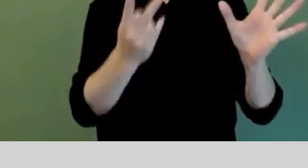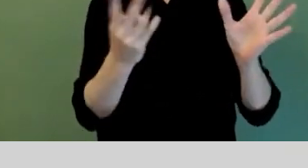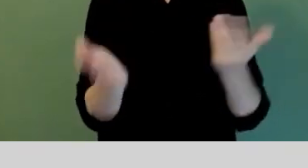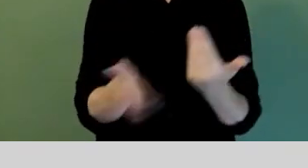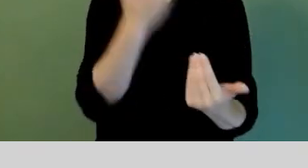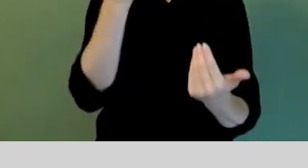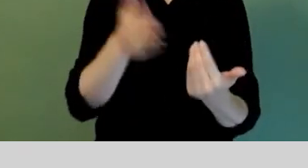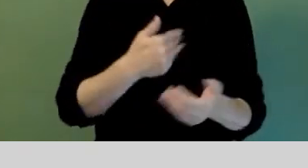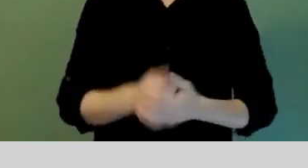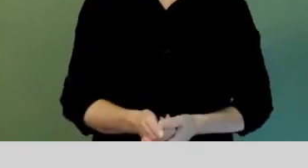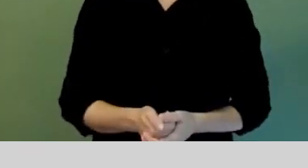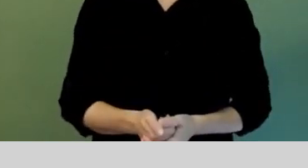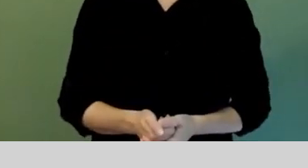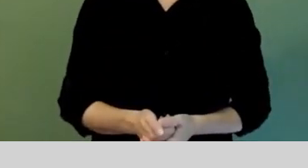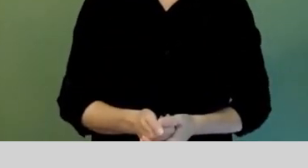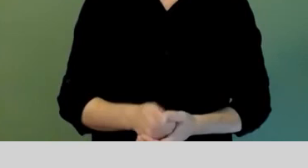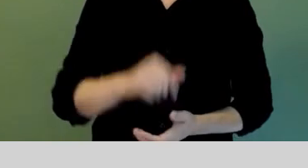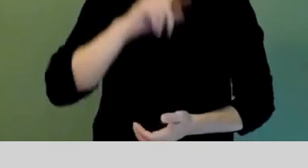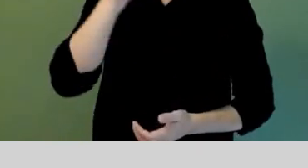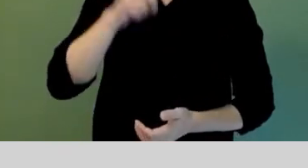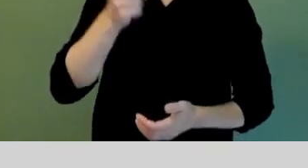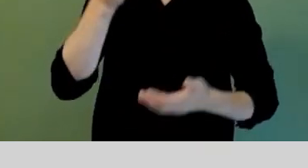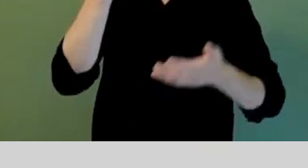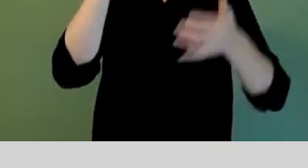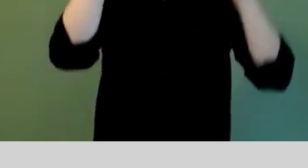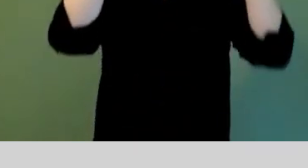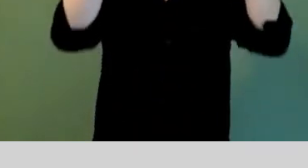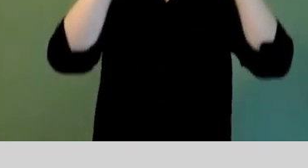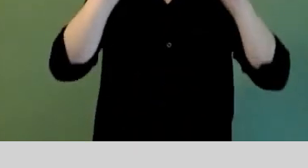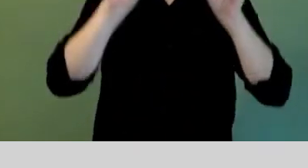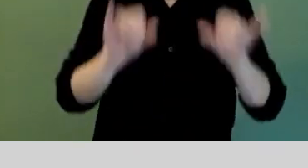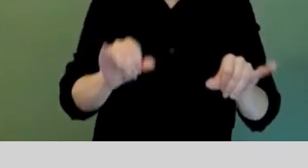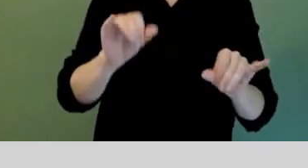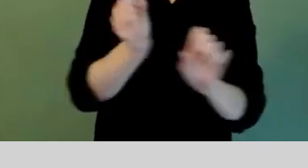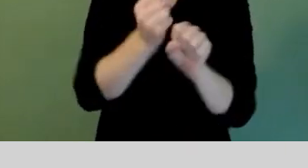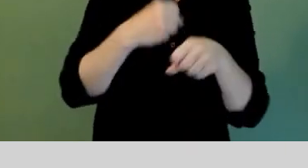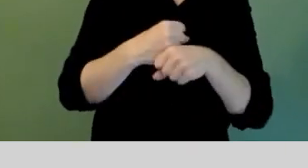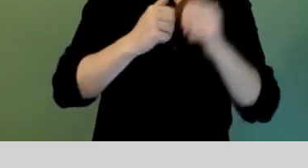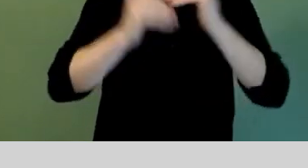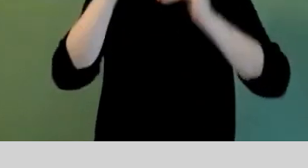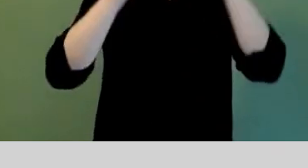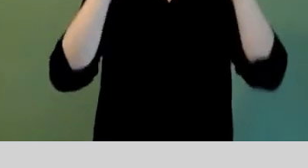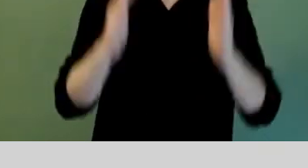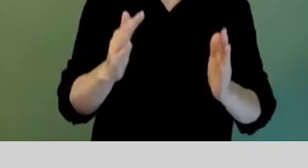It strips out all those repetitive calls to create a builder and to build the builder and it just leaves us with the task